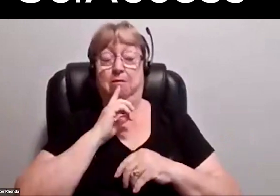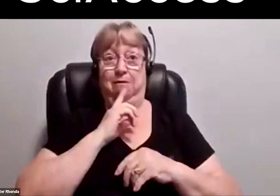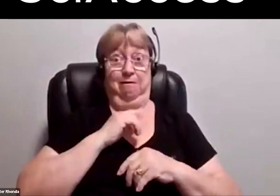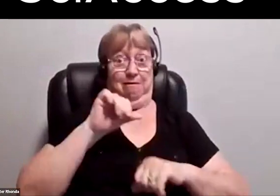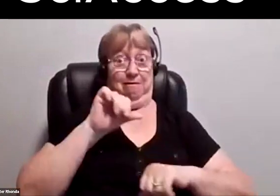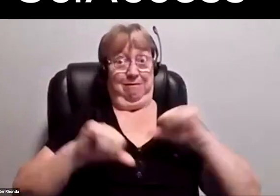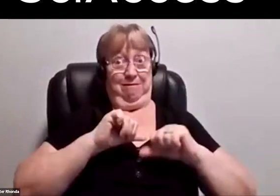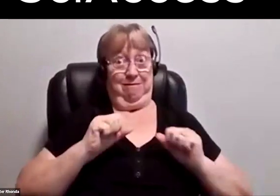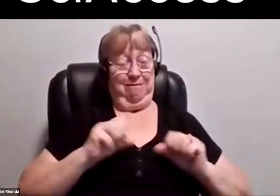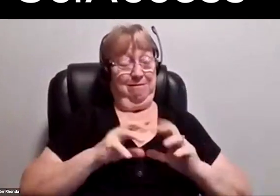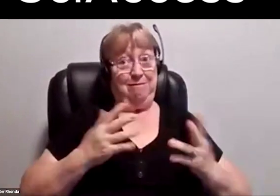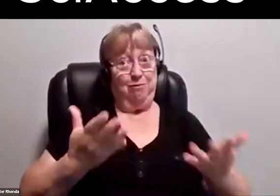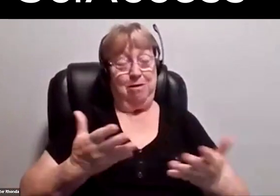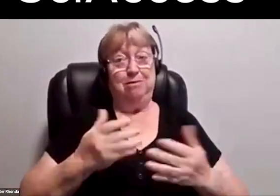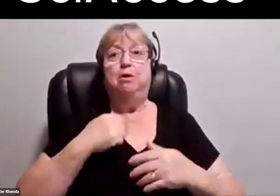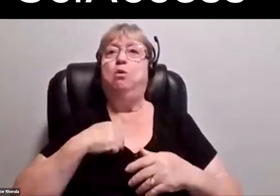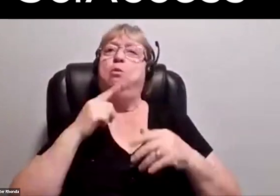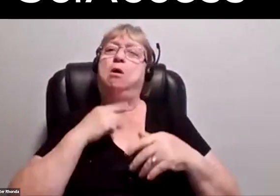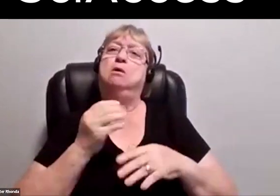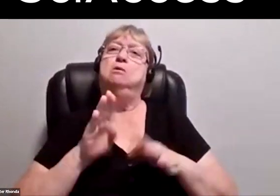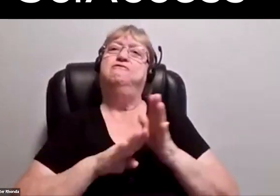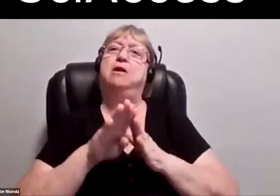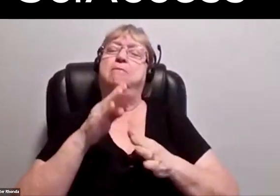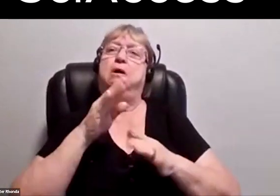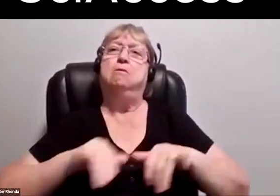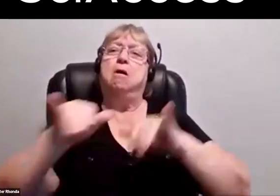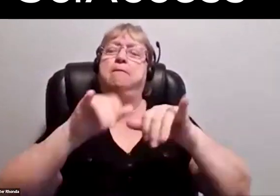a common understanding that's verifiable by experiment.